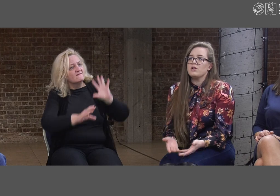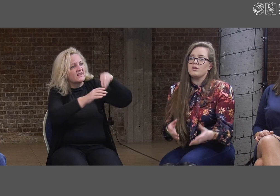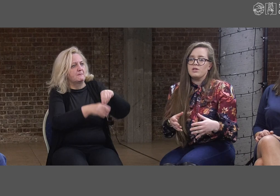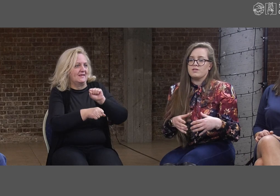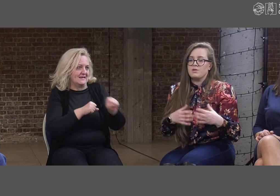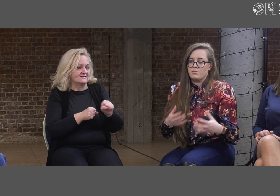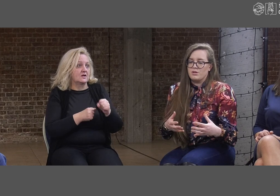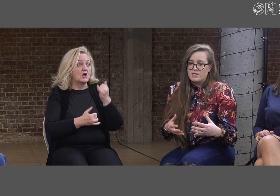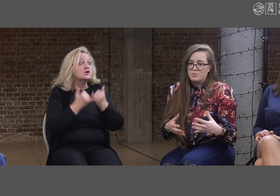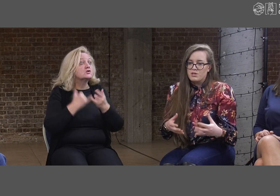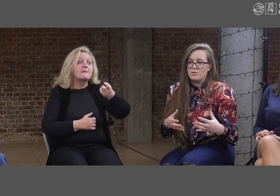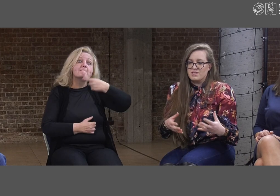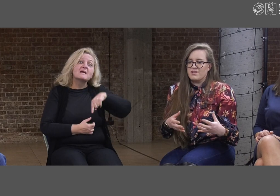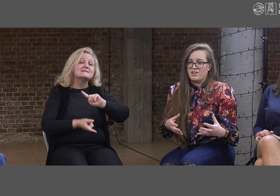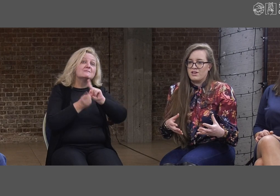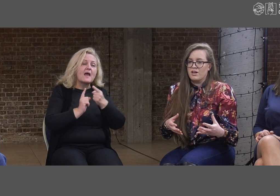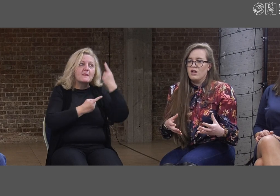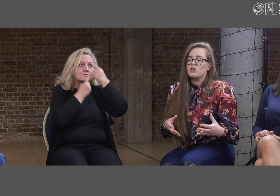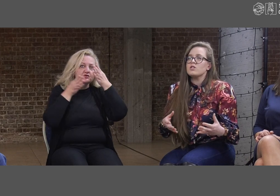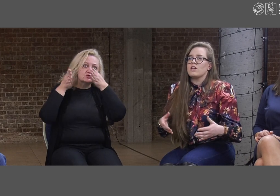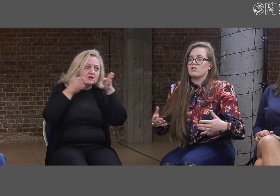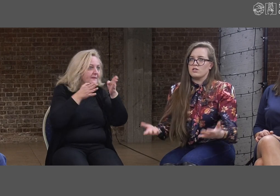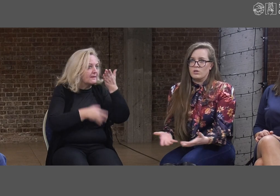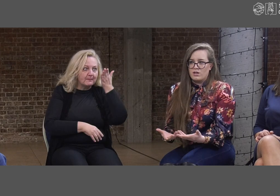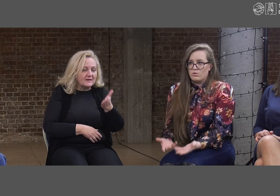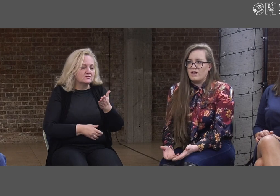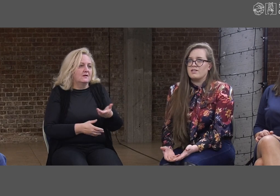Because if we don't change attitudes, so what if there are these regulations,